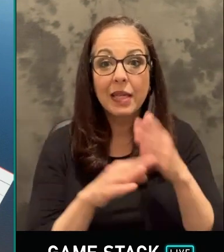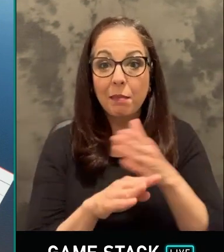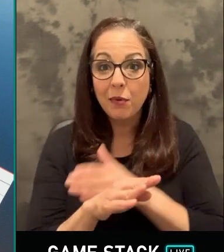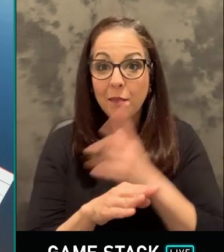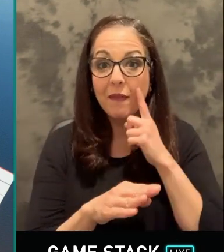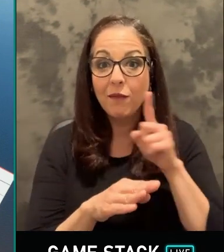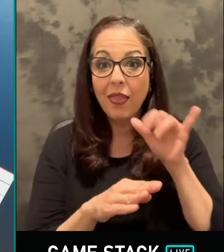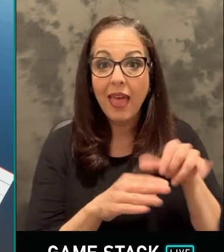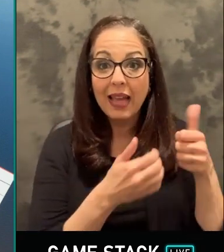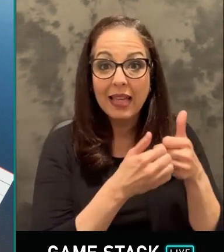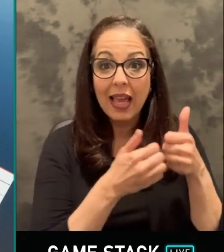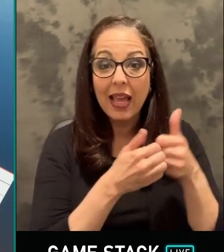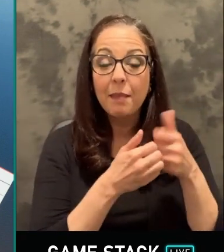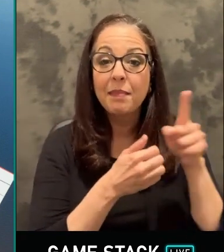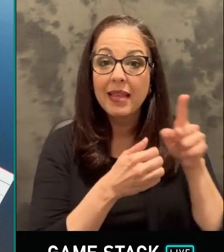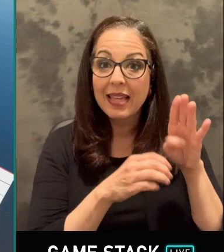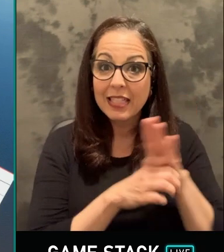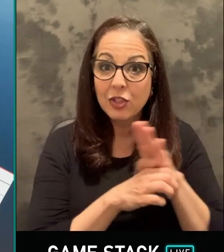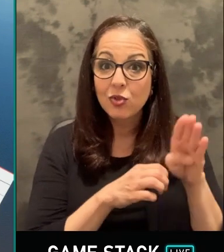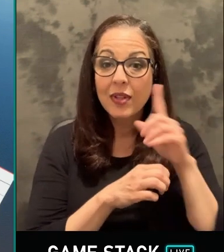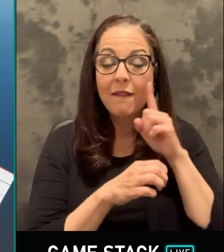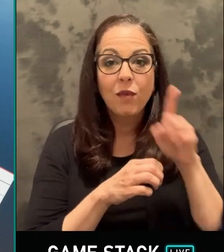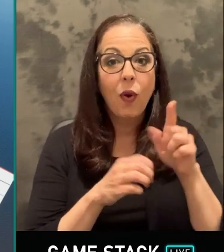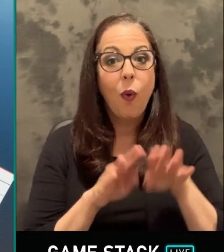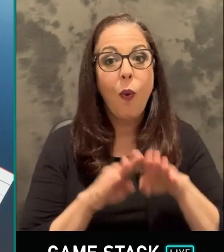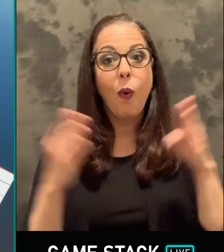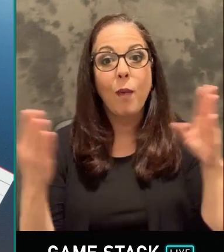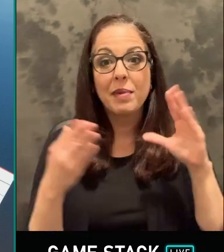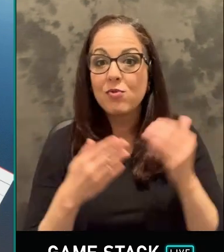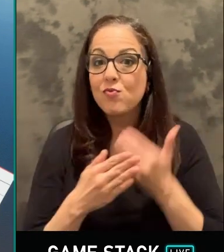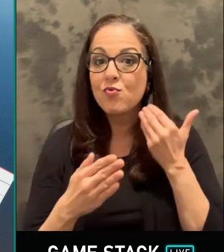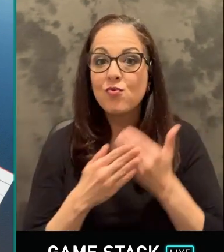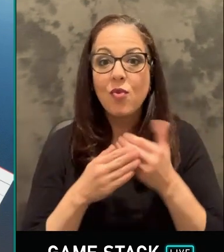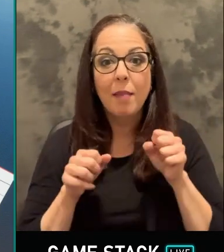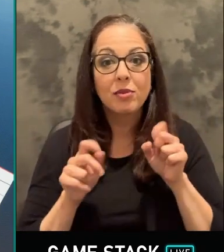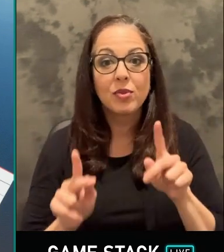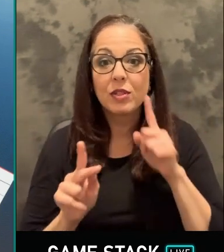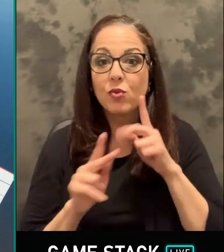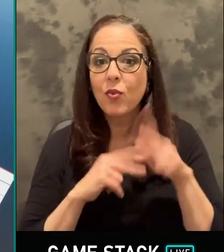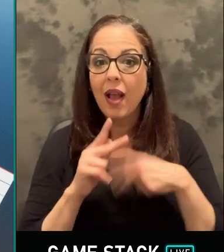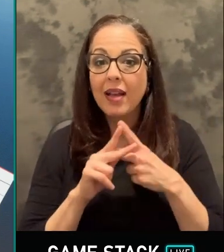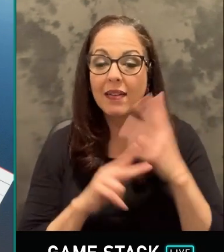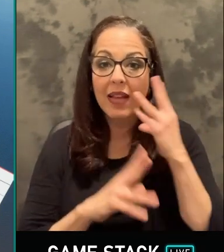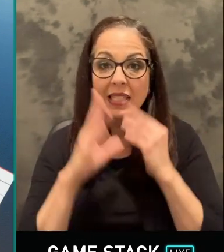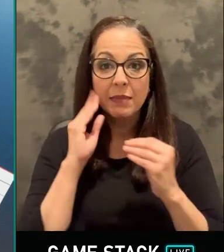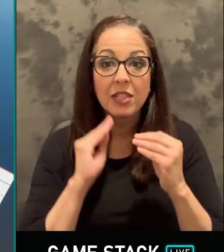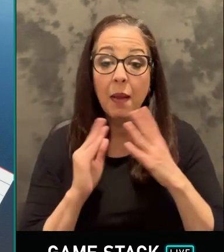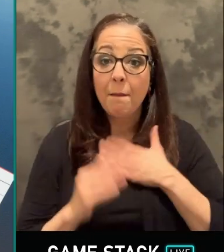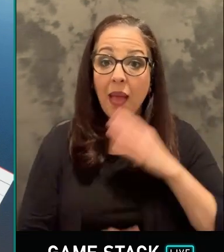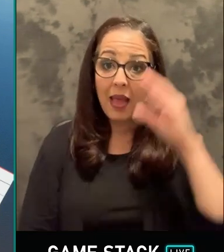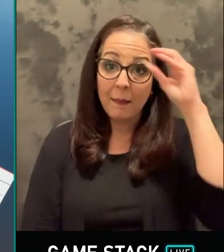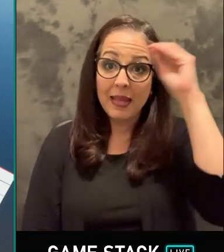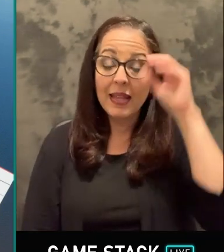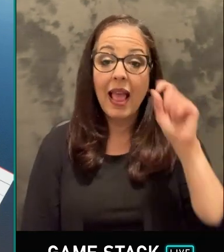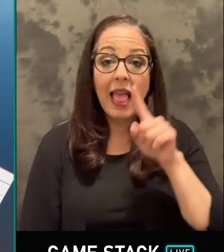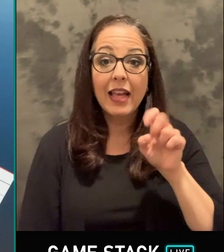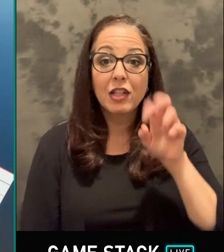opening new possibilities for depth and new kind of experiences. So, in my opinion, Azure is the ultimate layer of